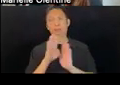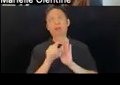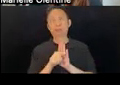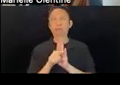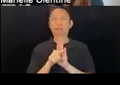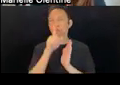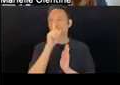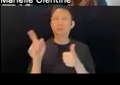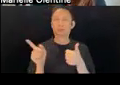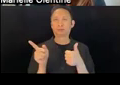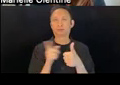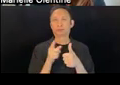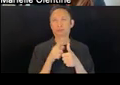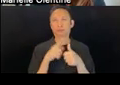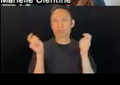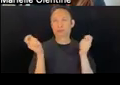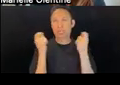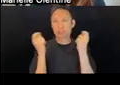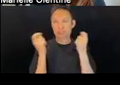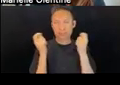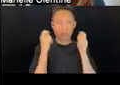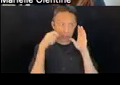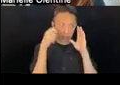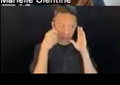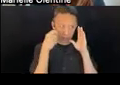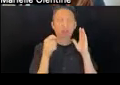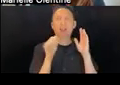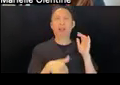"Documentary" Magazine, but before I joined IDA in